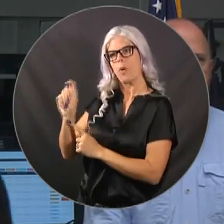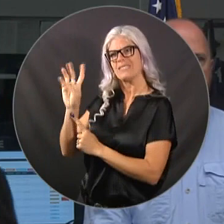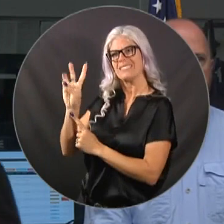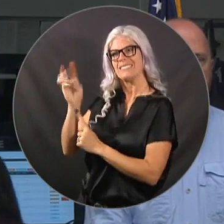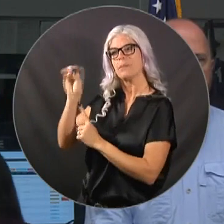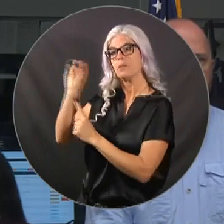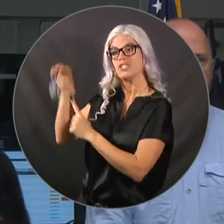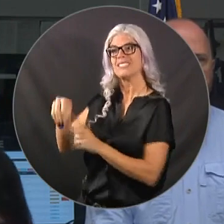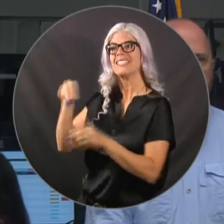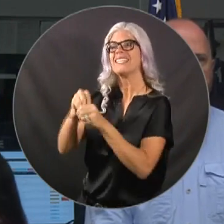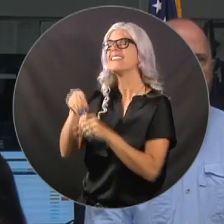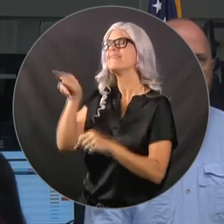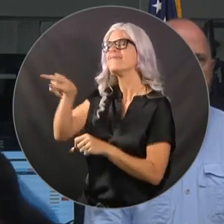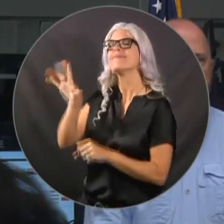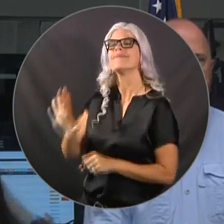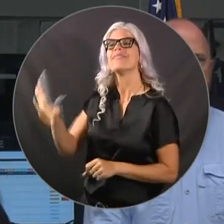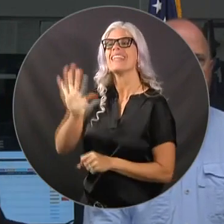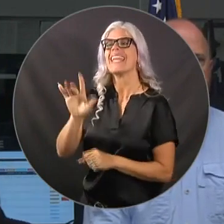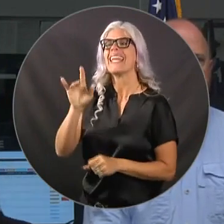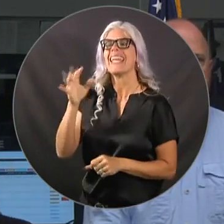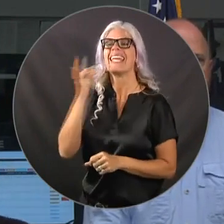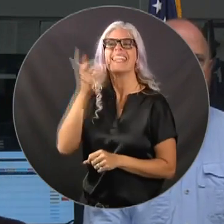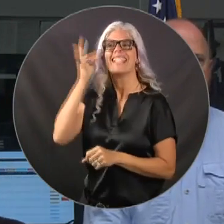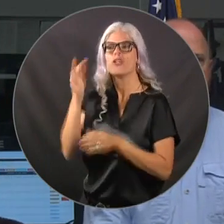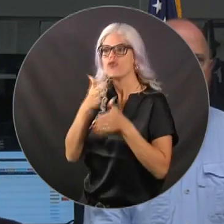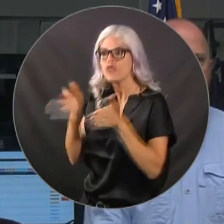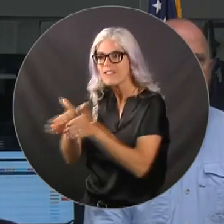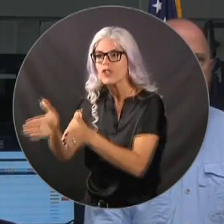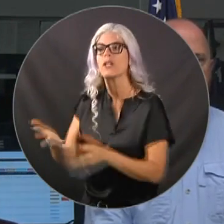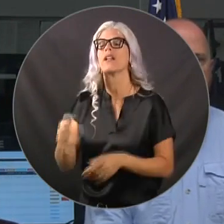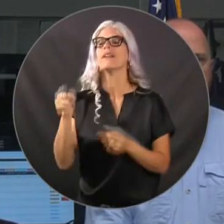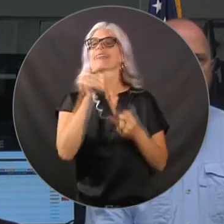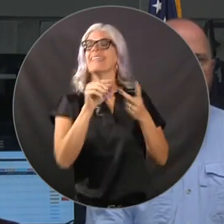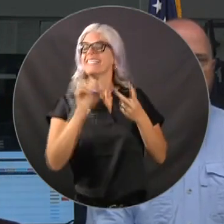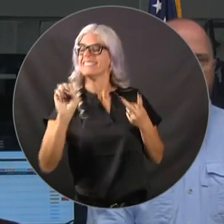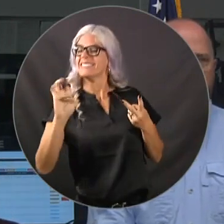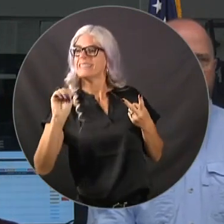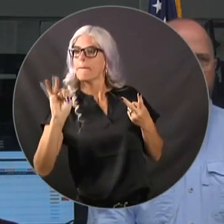and then Volusia, Seminol All smaller percentages t